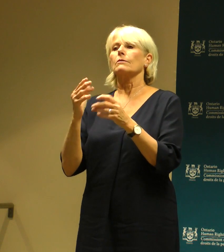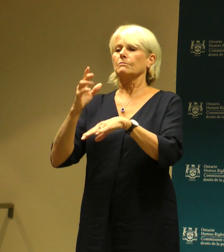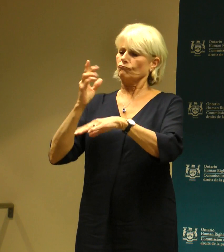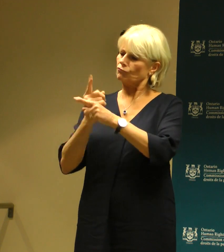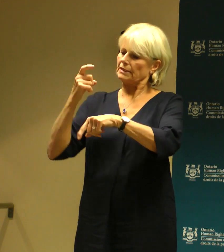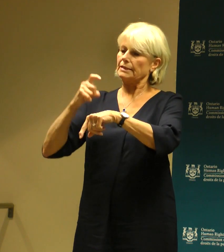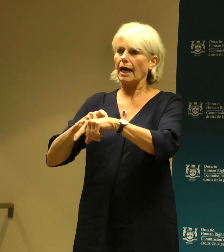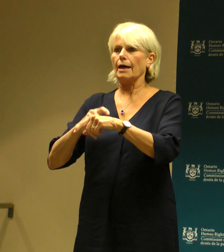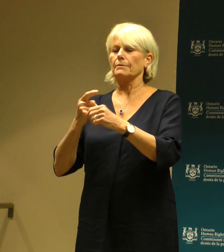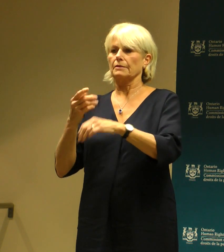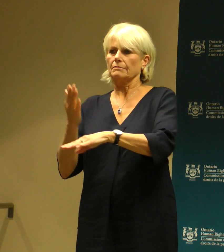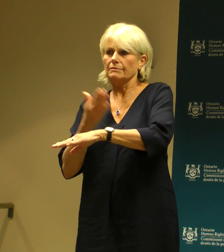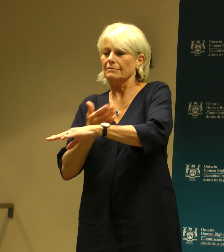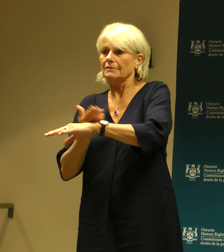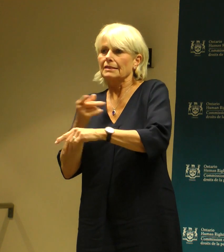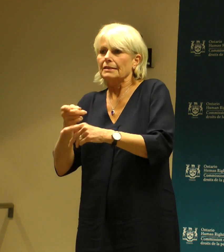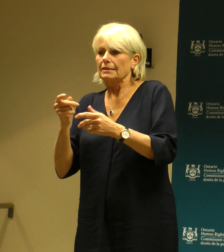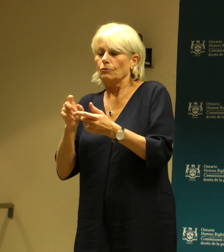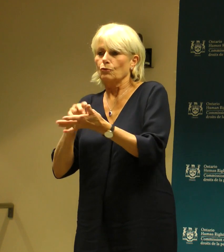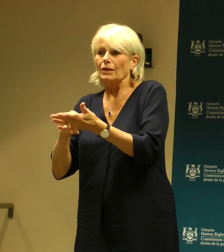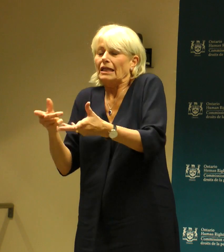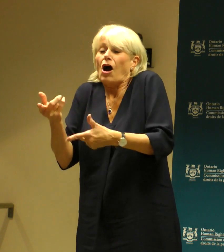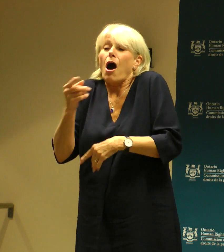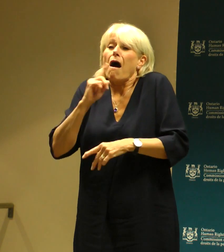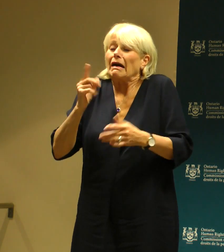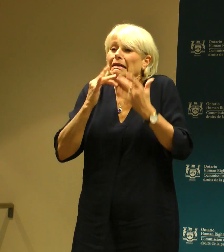daughter is entering Grade 3 barely able to read.